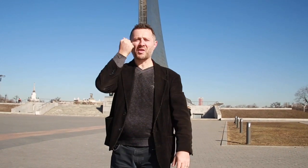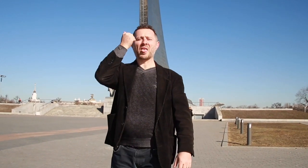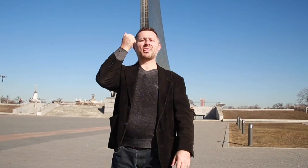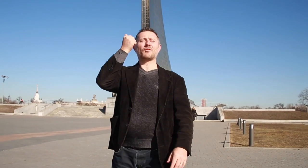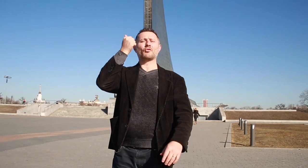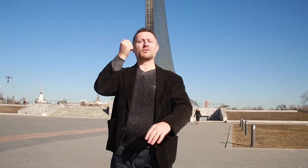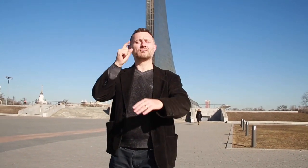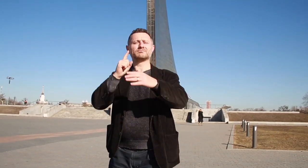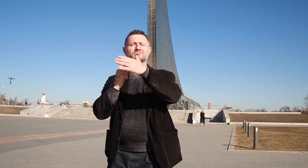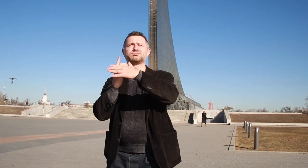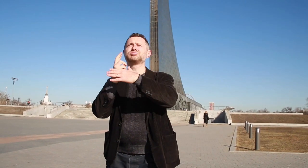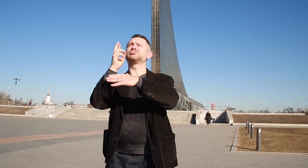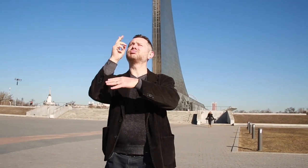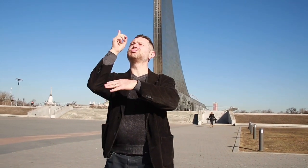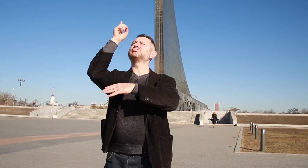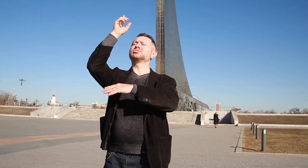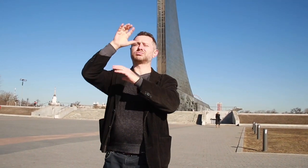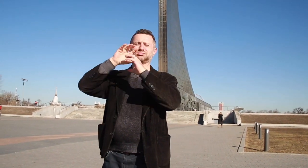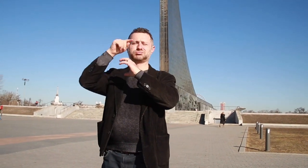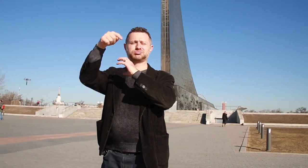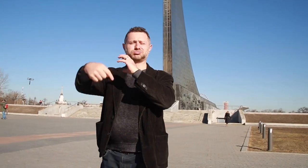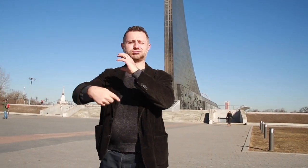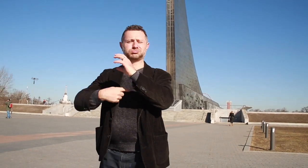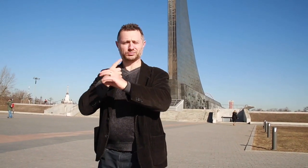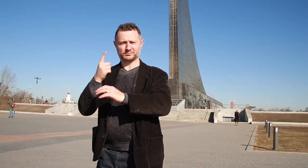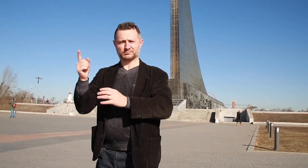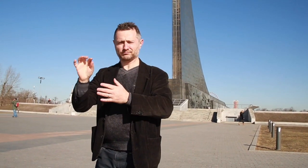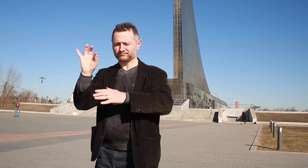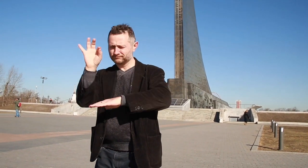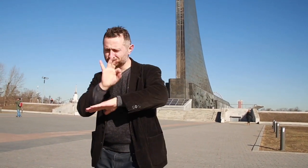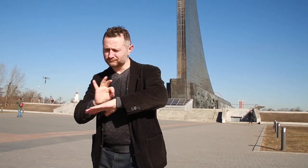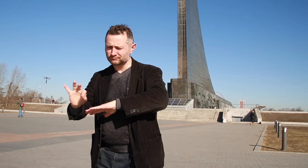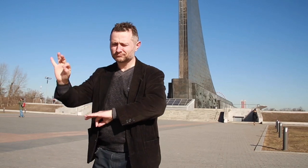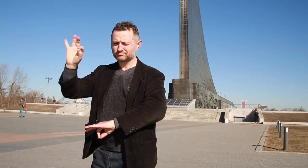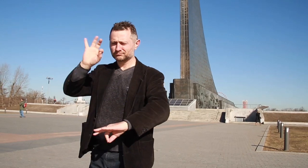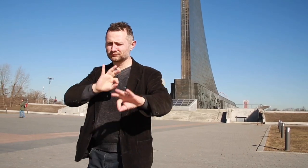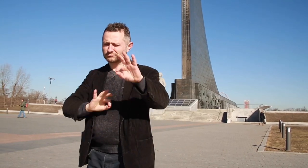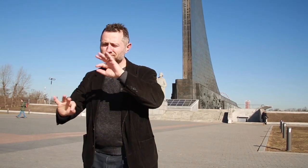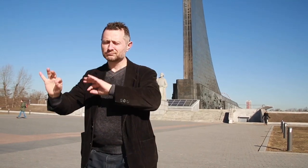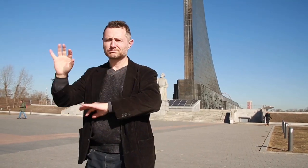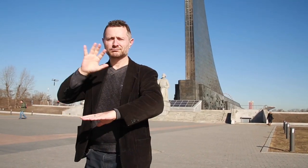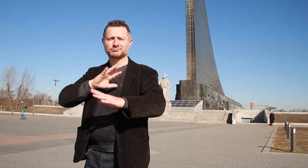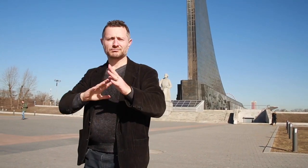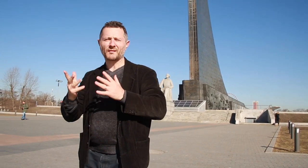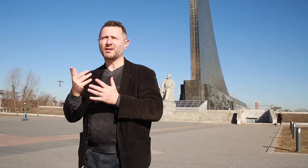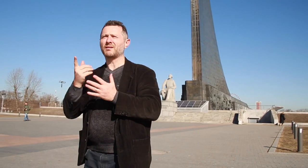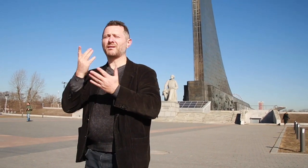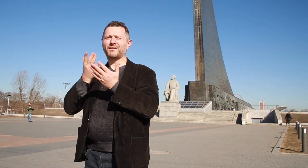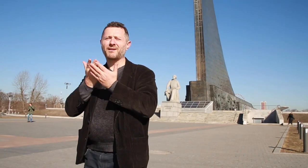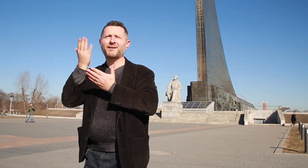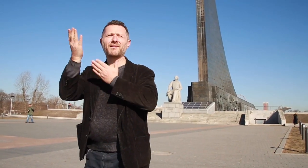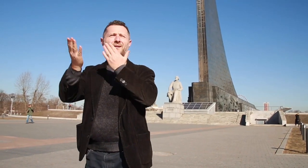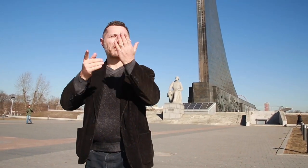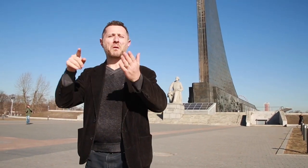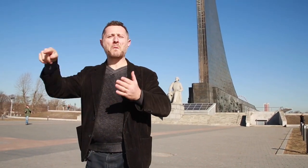many institutions and universities. People thought he was crazy, that it was impossible for humans to